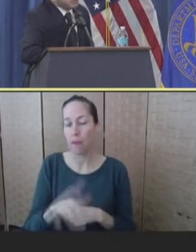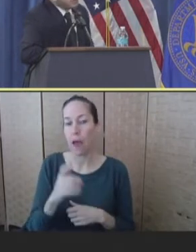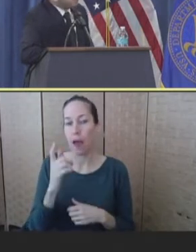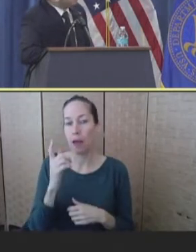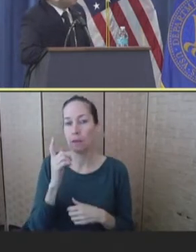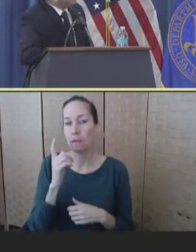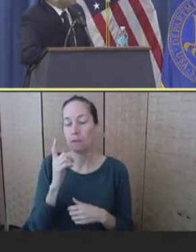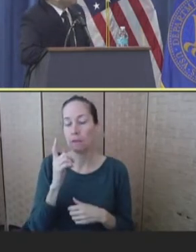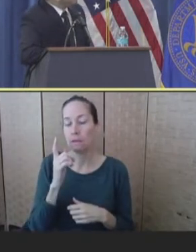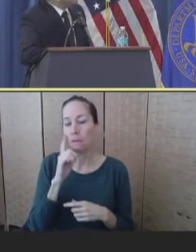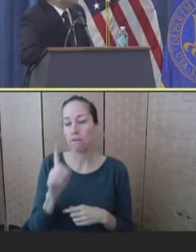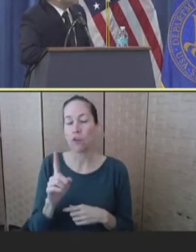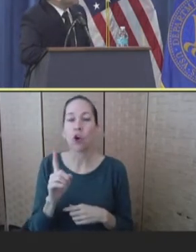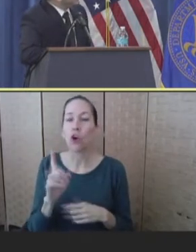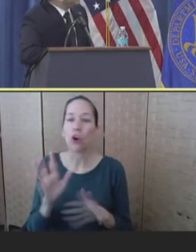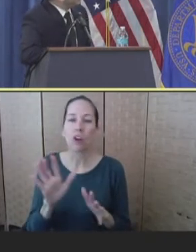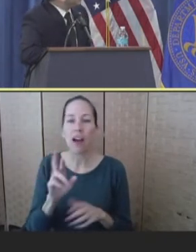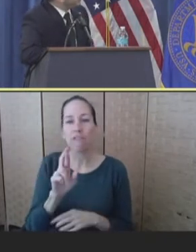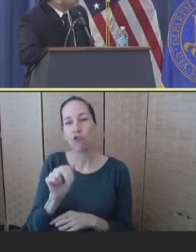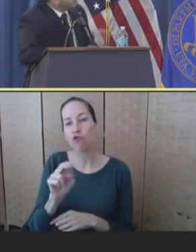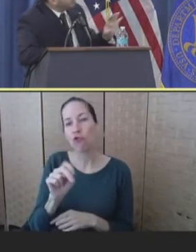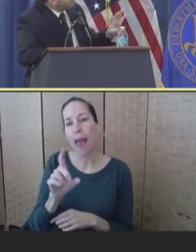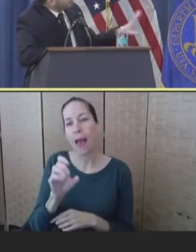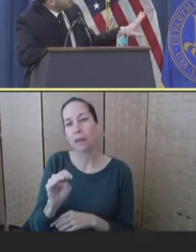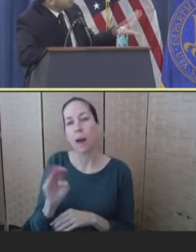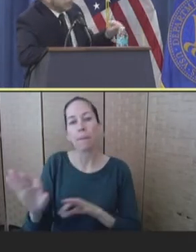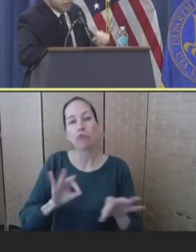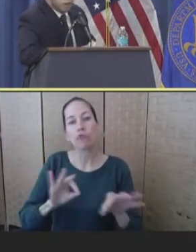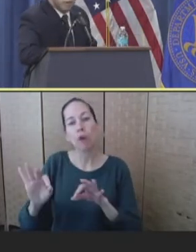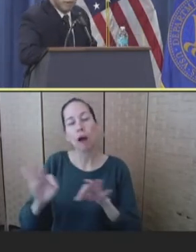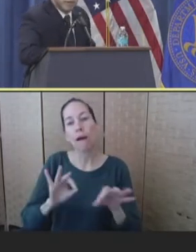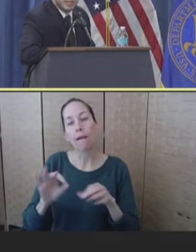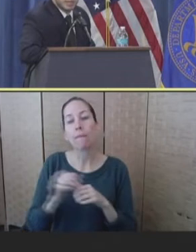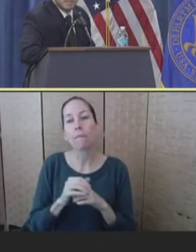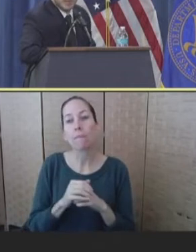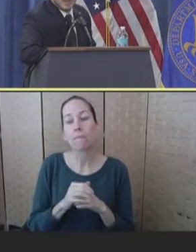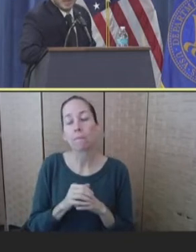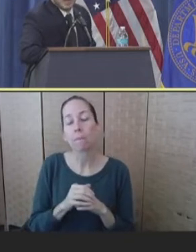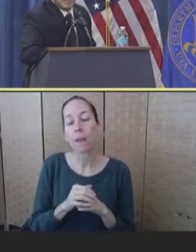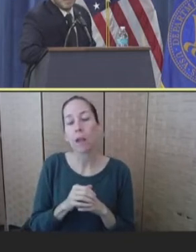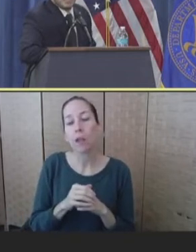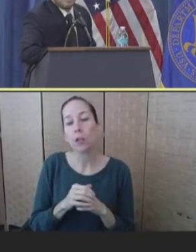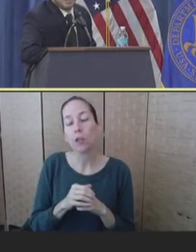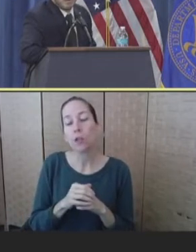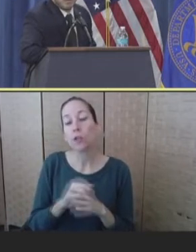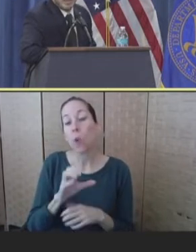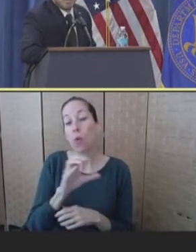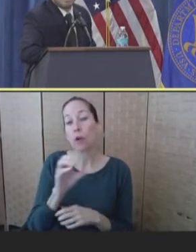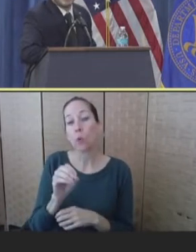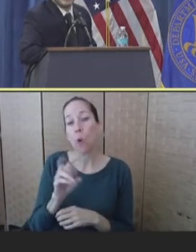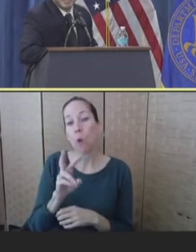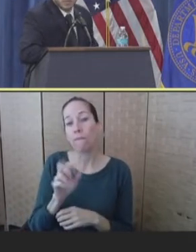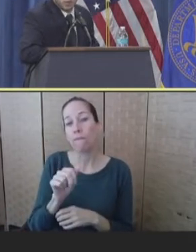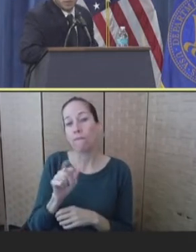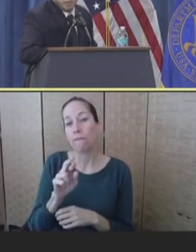So, what you do is you take all of these covariates and you come up with a propensity score based